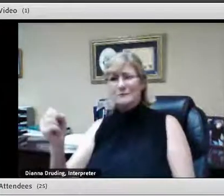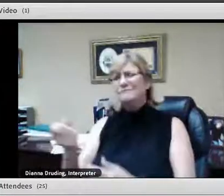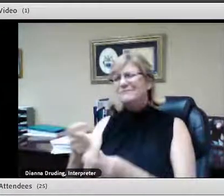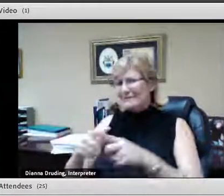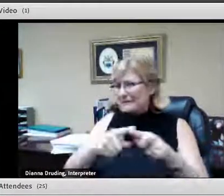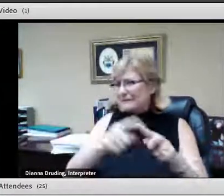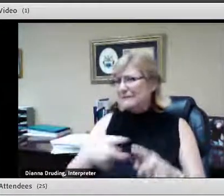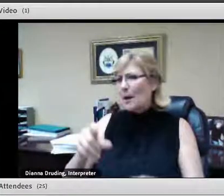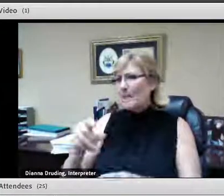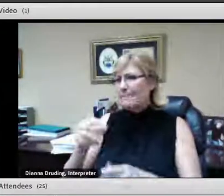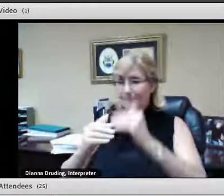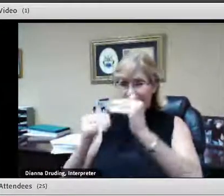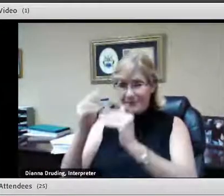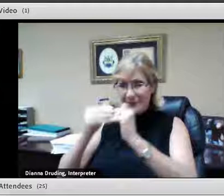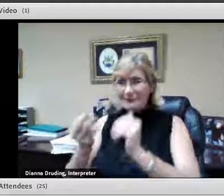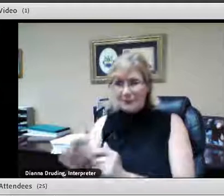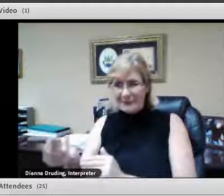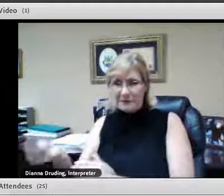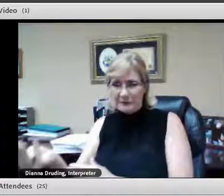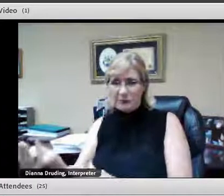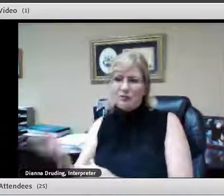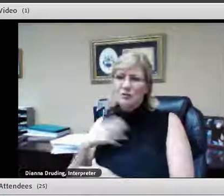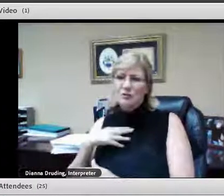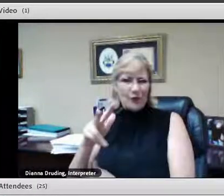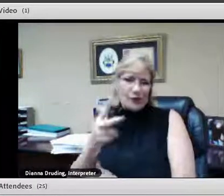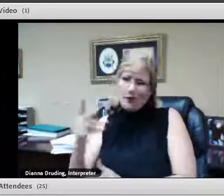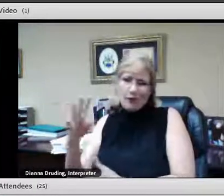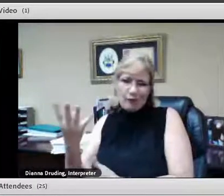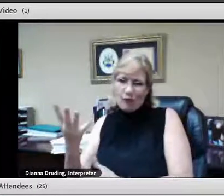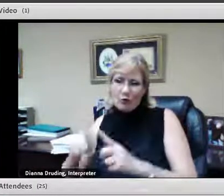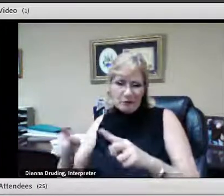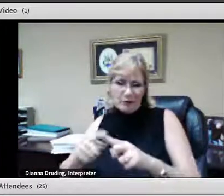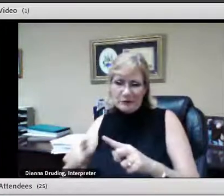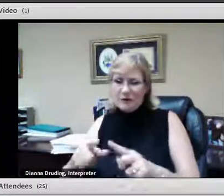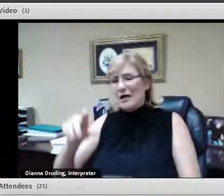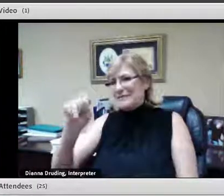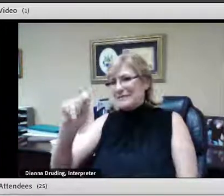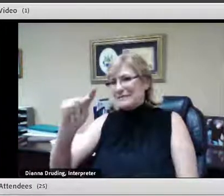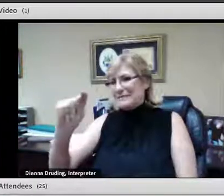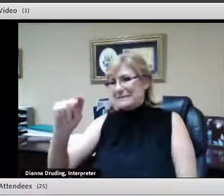But you can do it with as many as just three or four different building materials. You can use Styrofoam, Legos, Tinkercad.